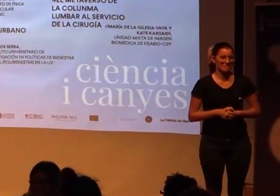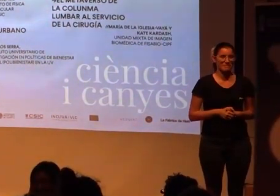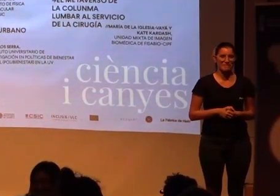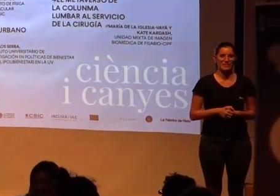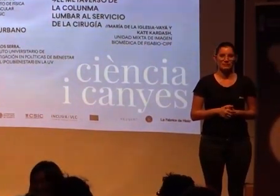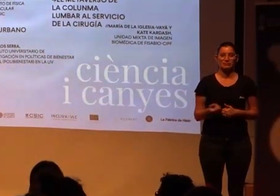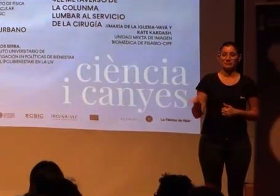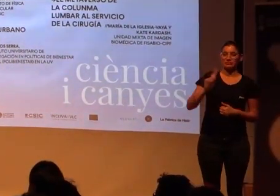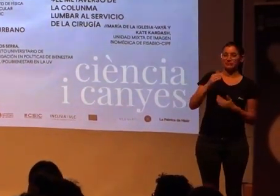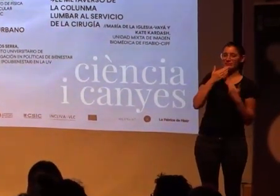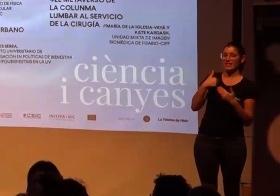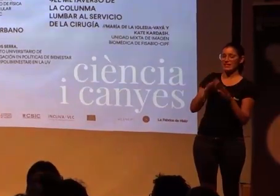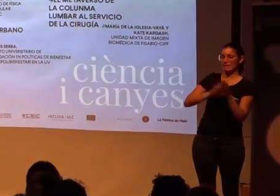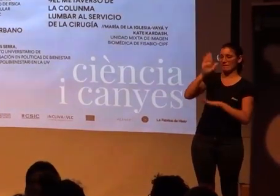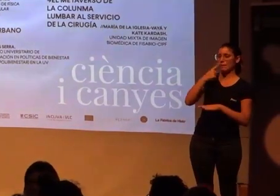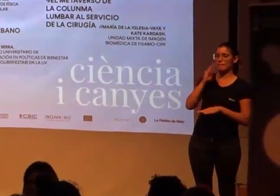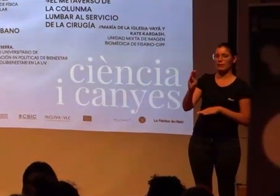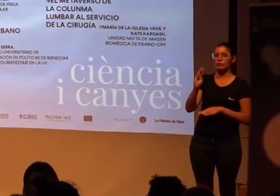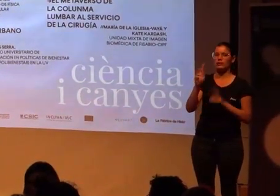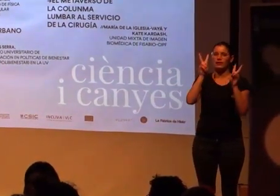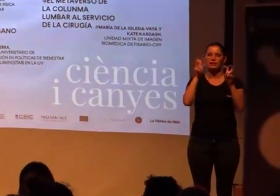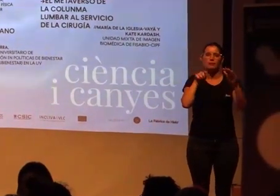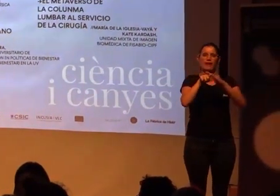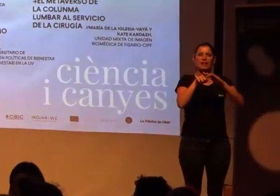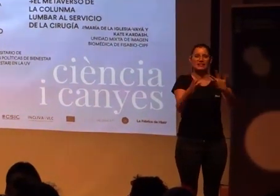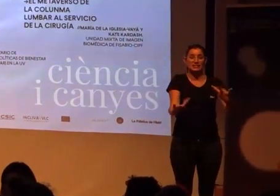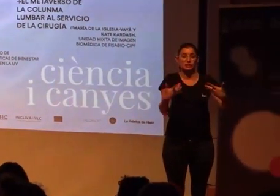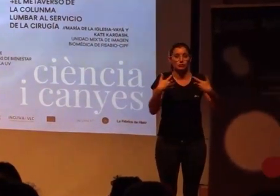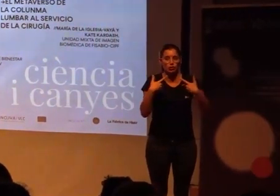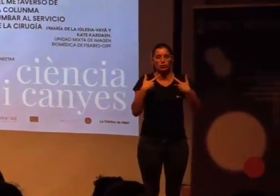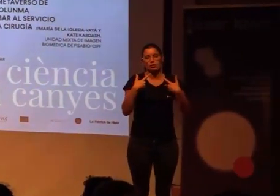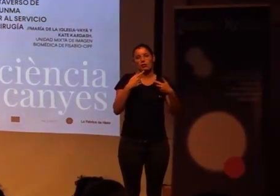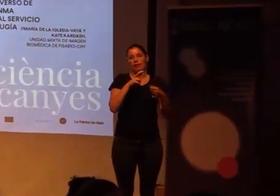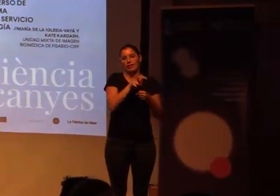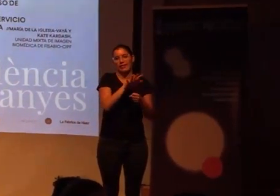Thank you, I wanted to ask about the management of the urban garden from the point of view of who uses it,